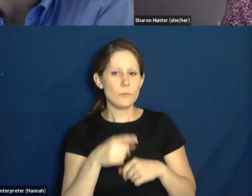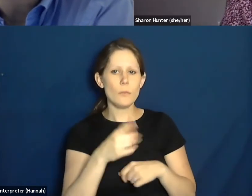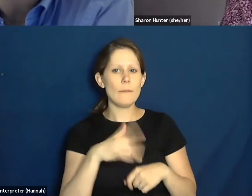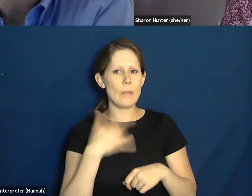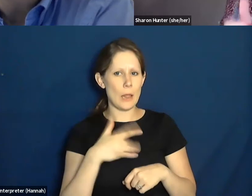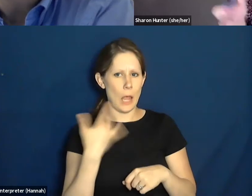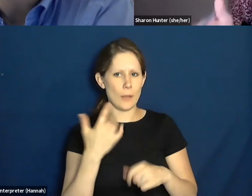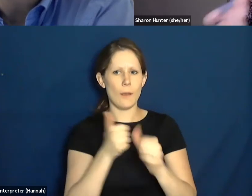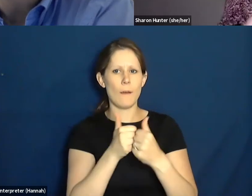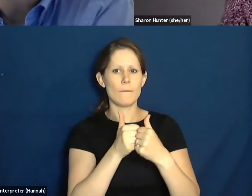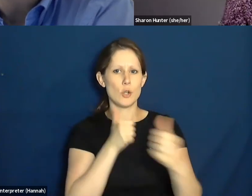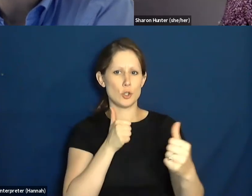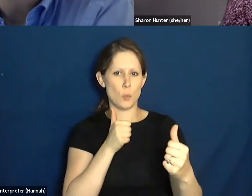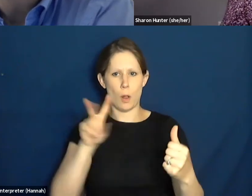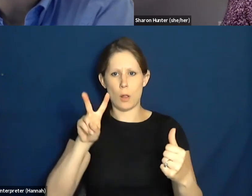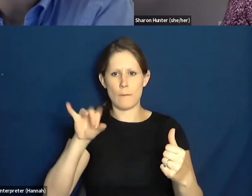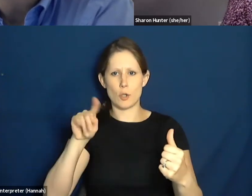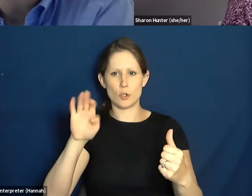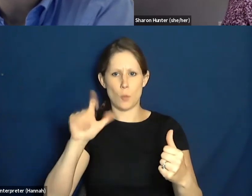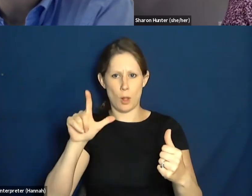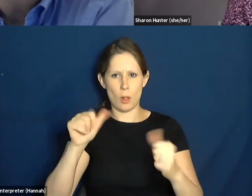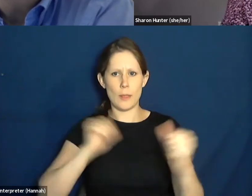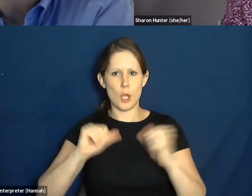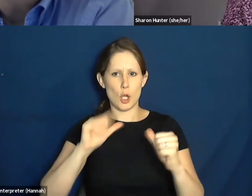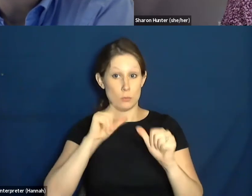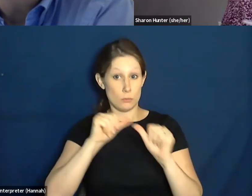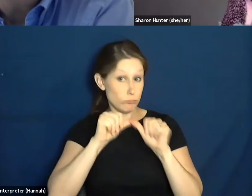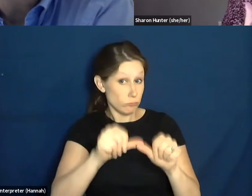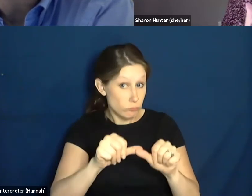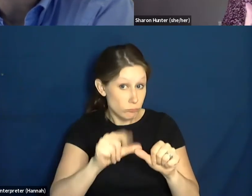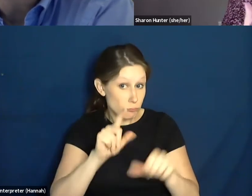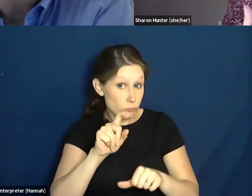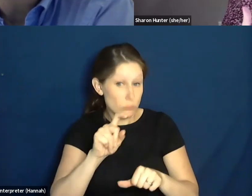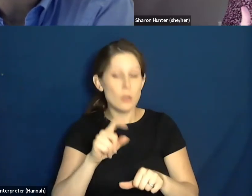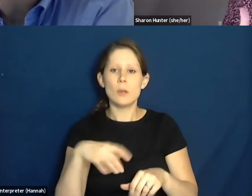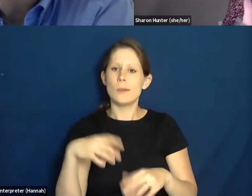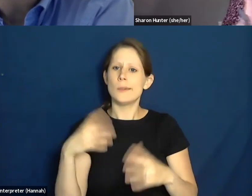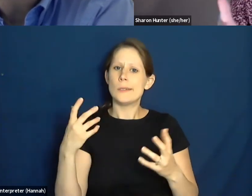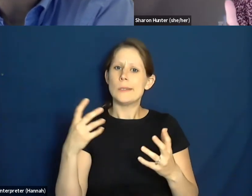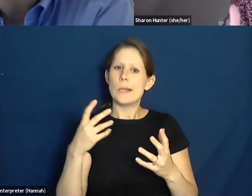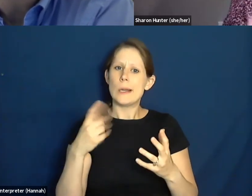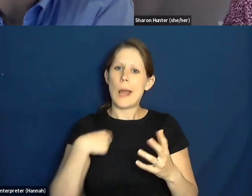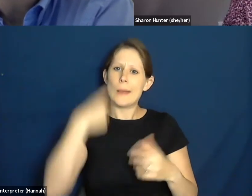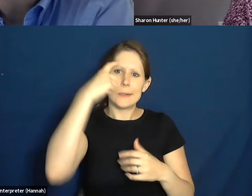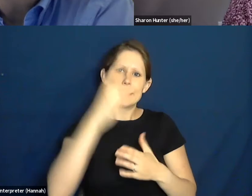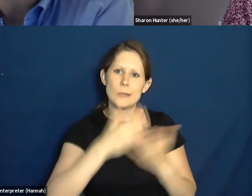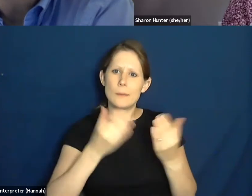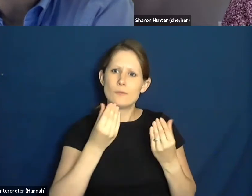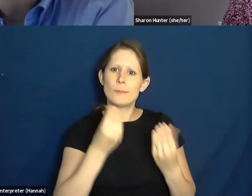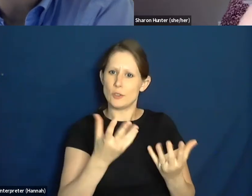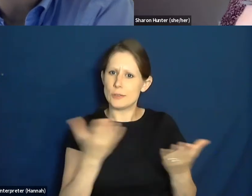theater will stay as a component to this? There has been some information here that information